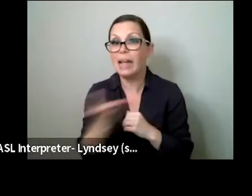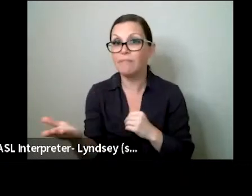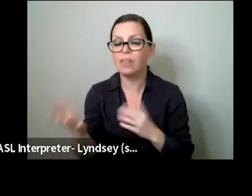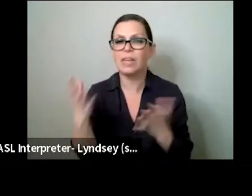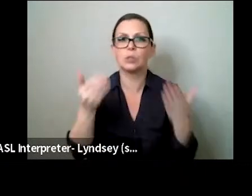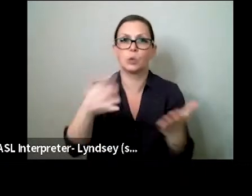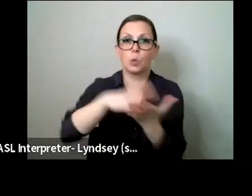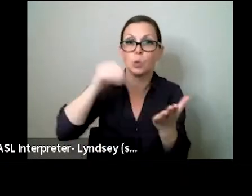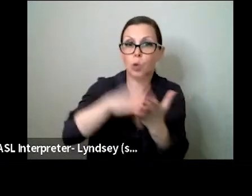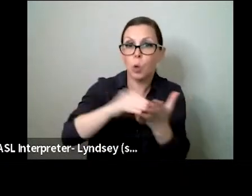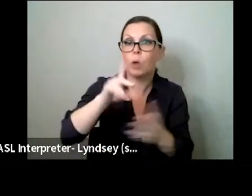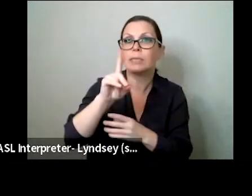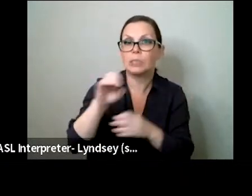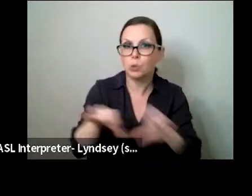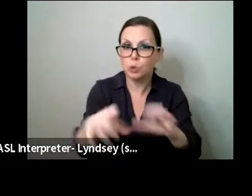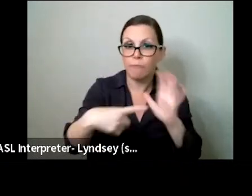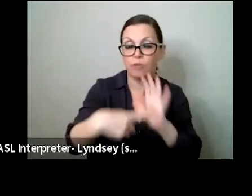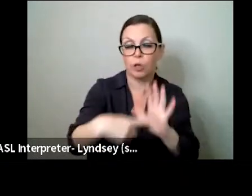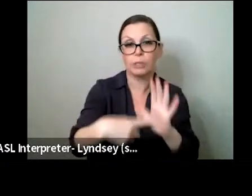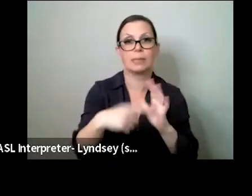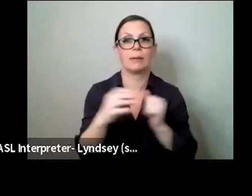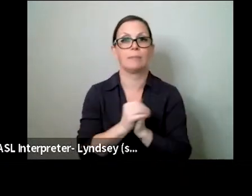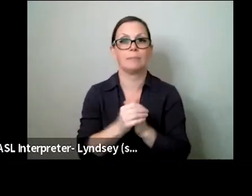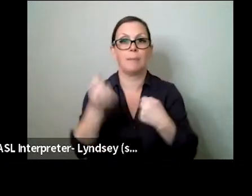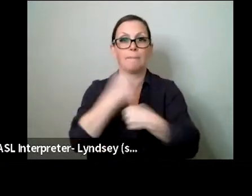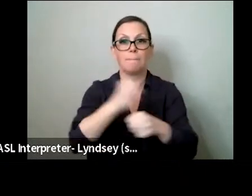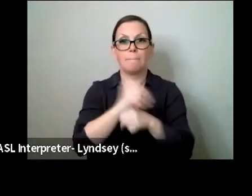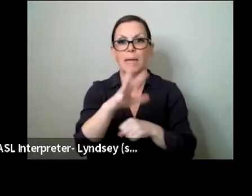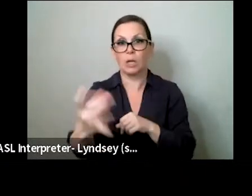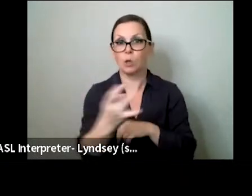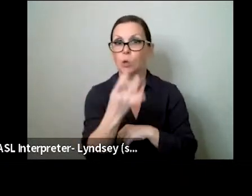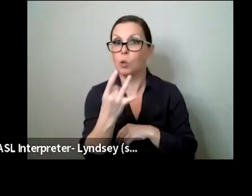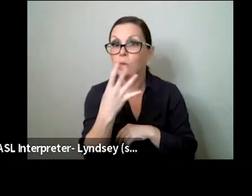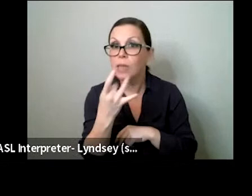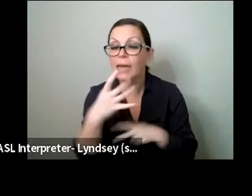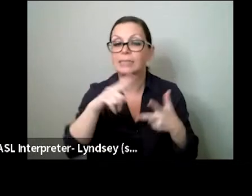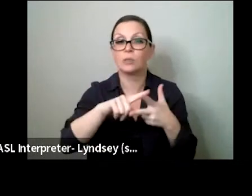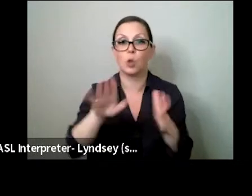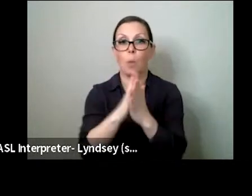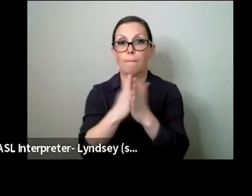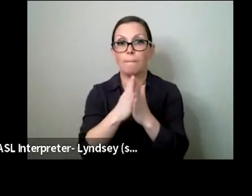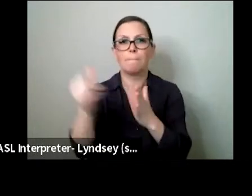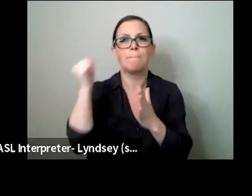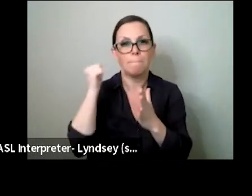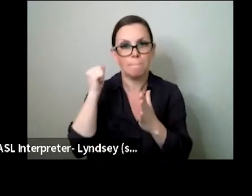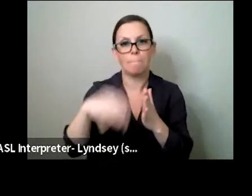and to do, like creating your lighting, creating your your backdrop,